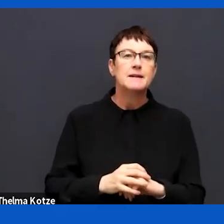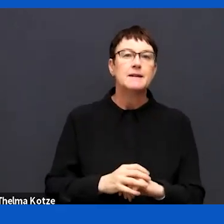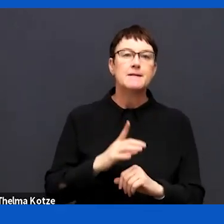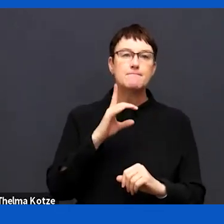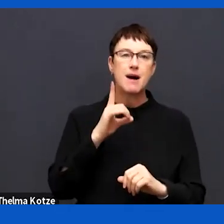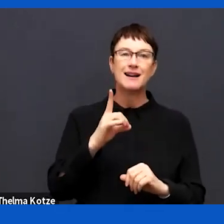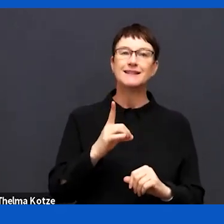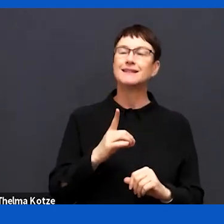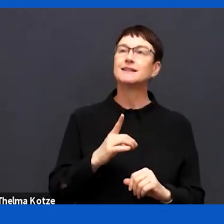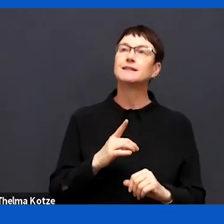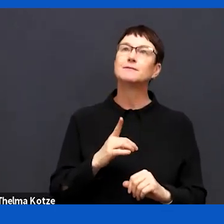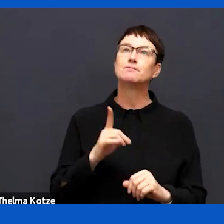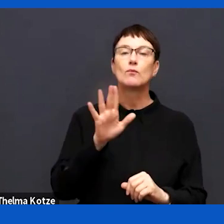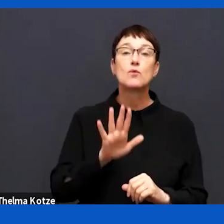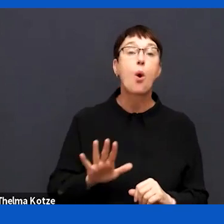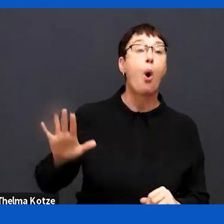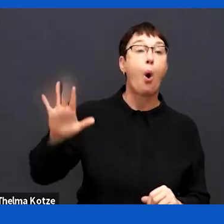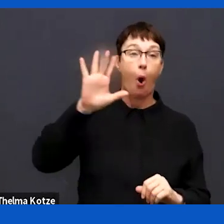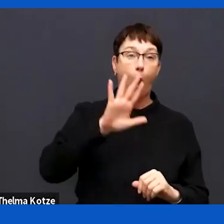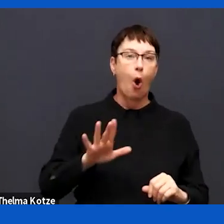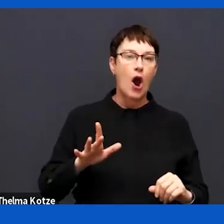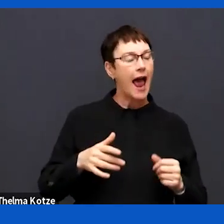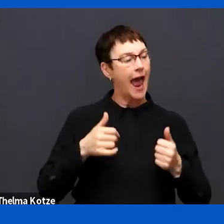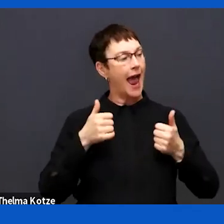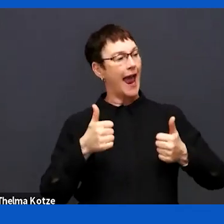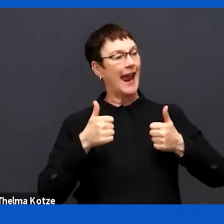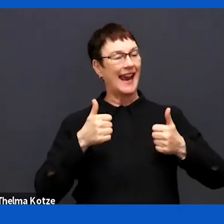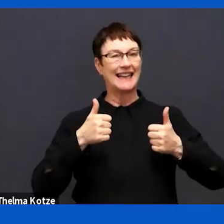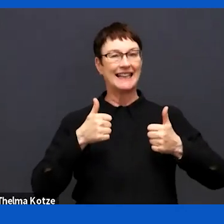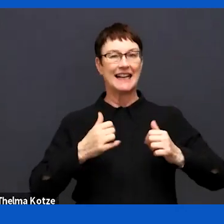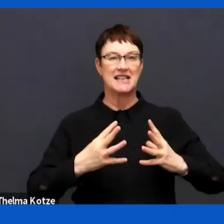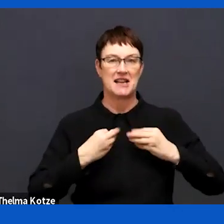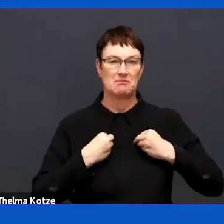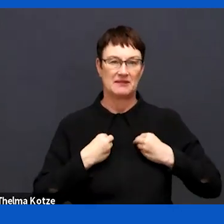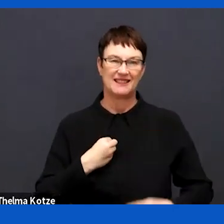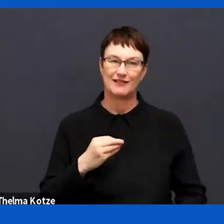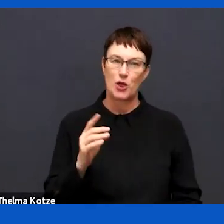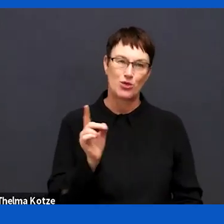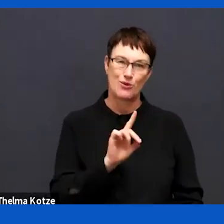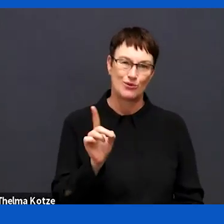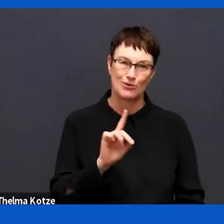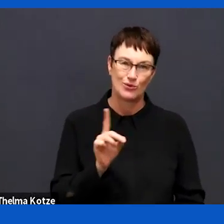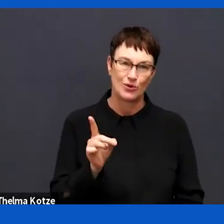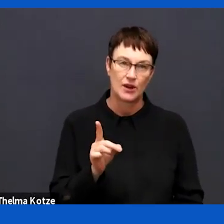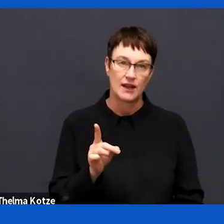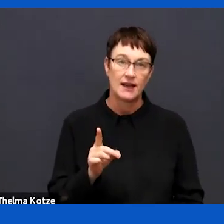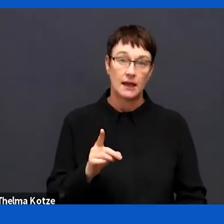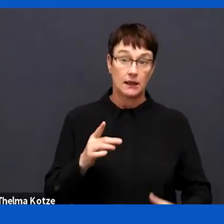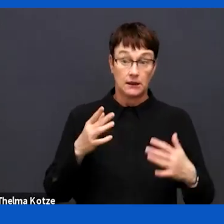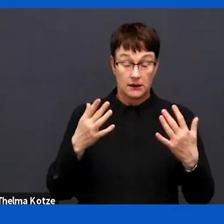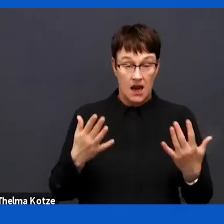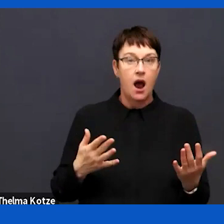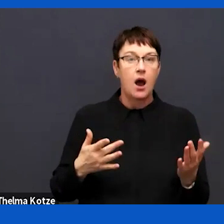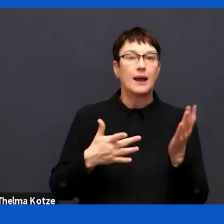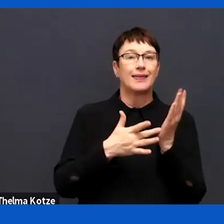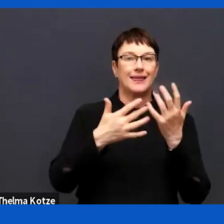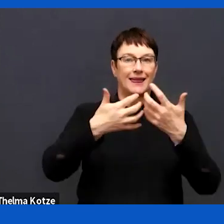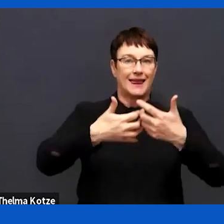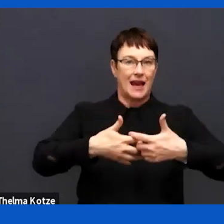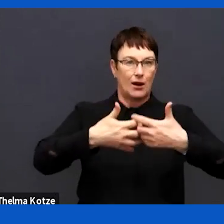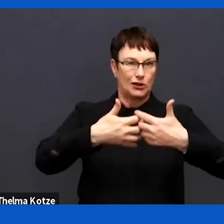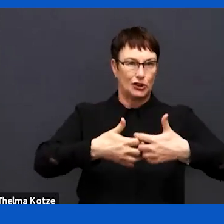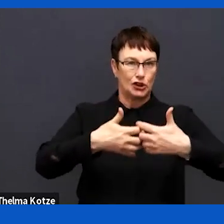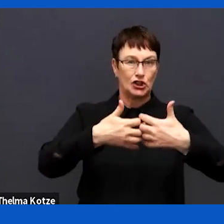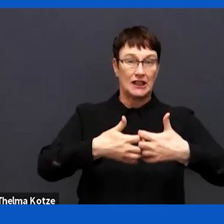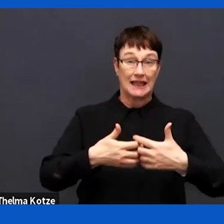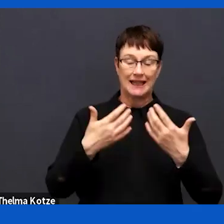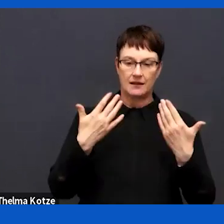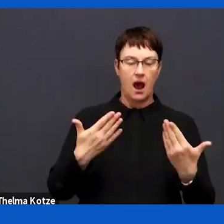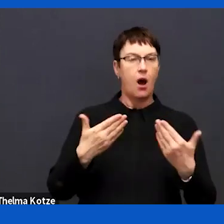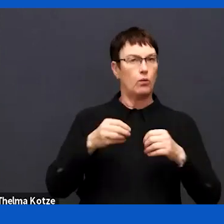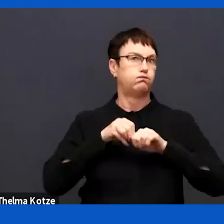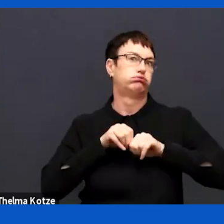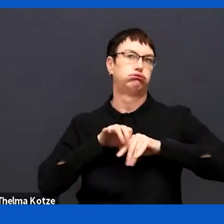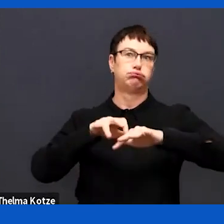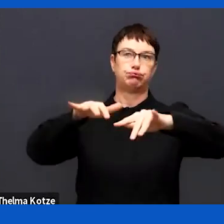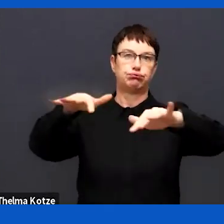wrong. Because the AI is changing the website on its own. Without allowing a human check. So the AI